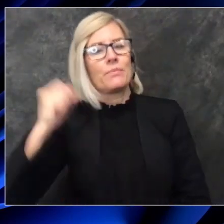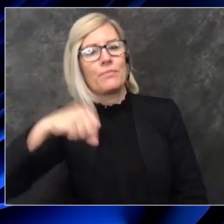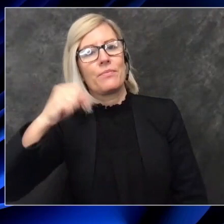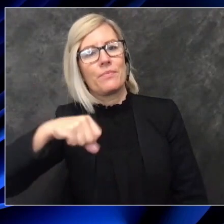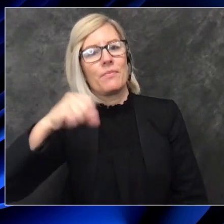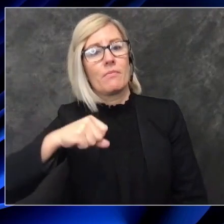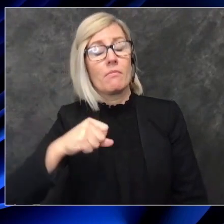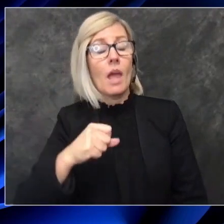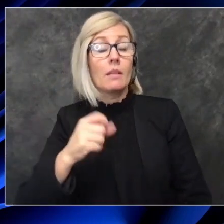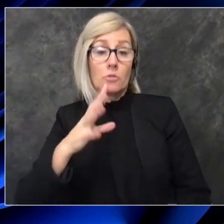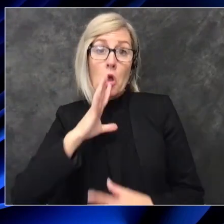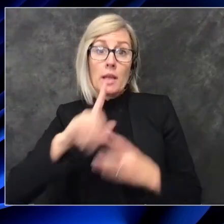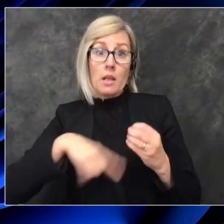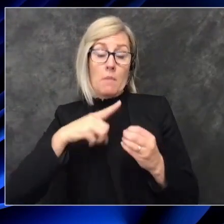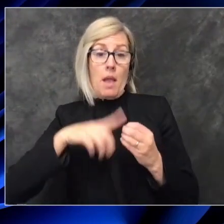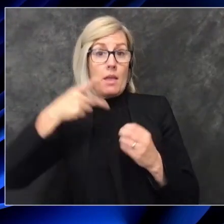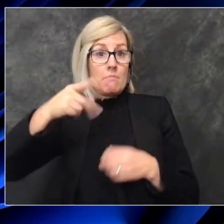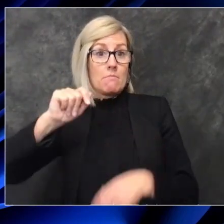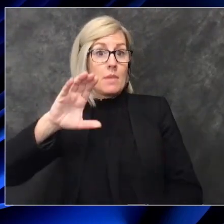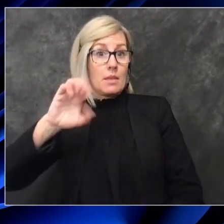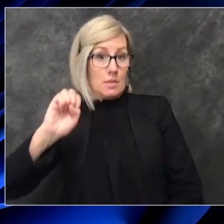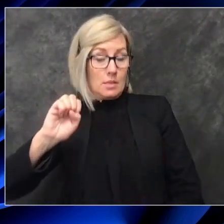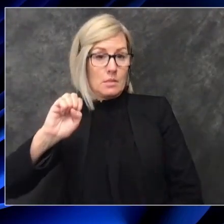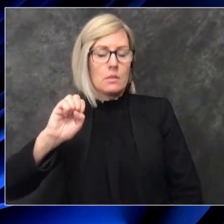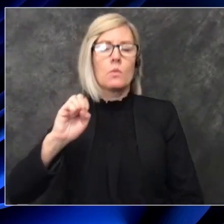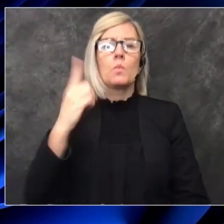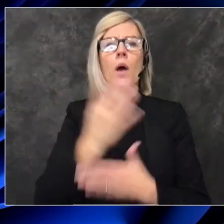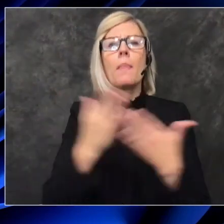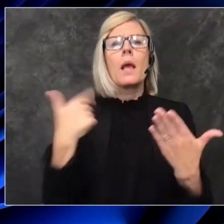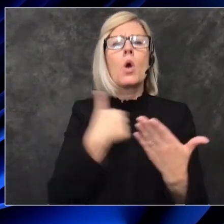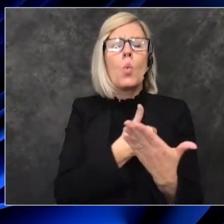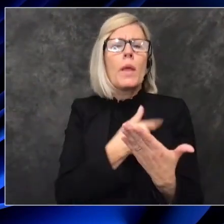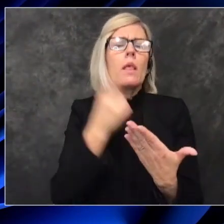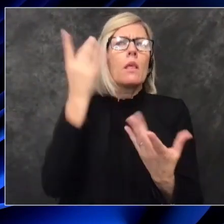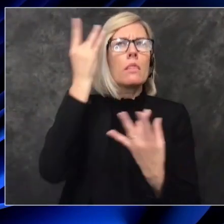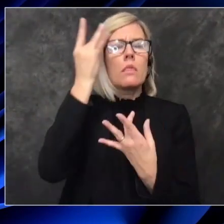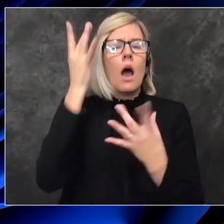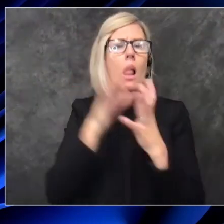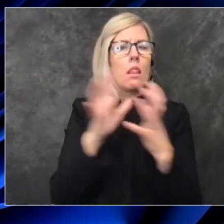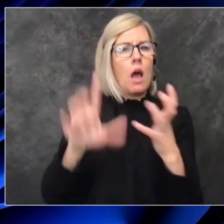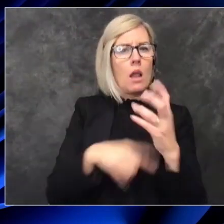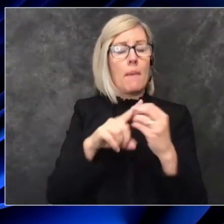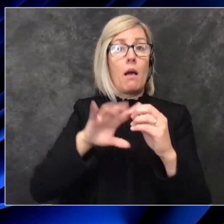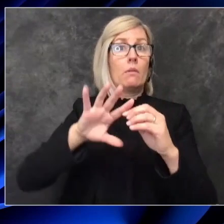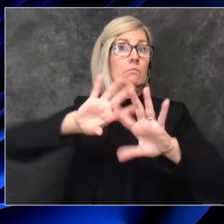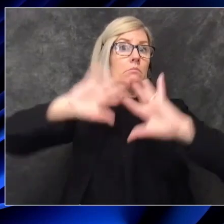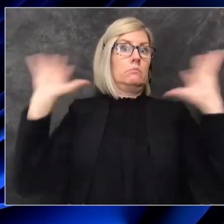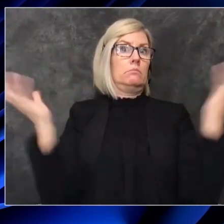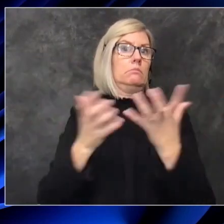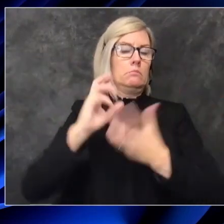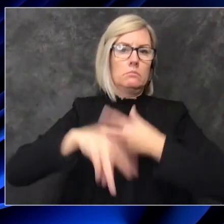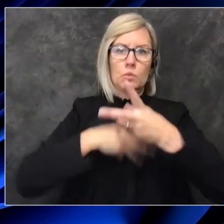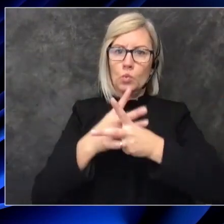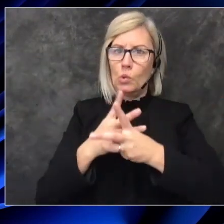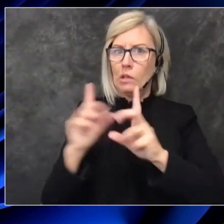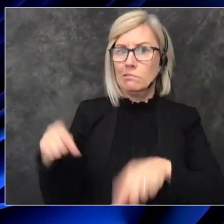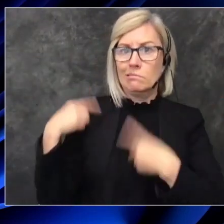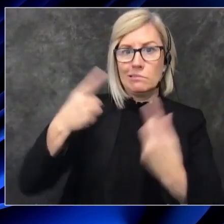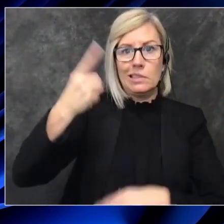You know one of the things that we've thought a lot about in the whole world over the past year and a half is mental health, right?